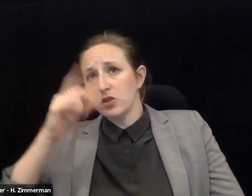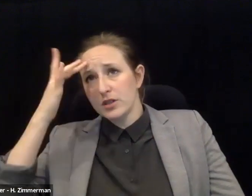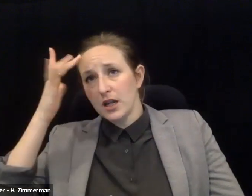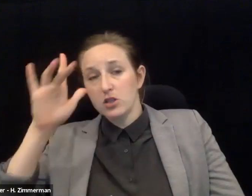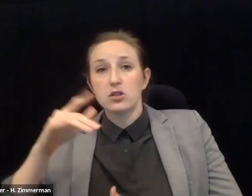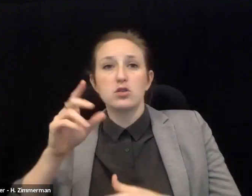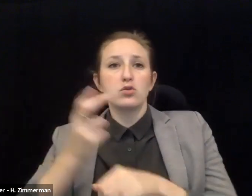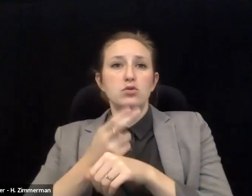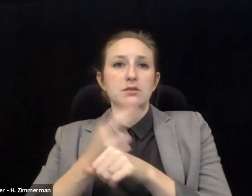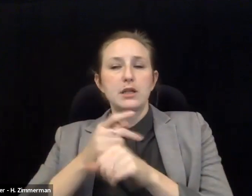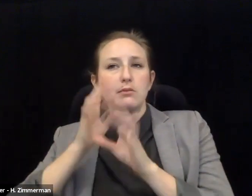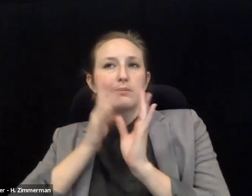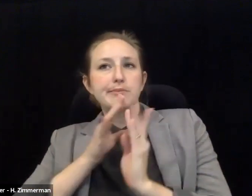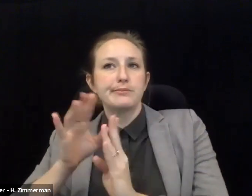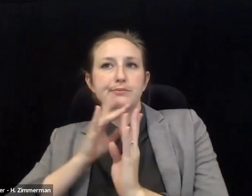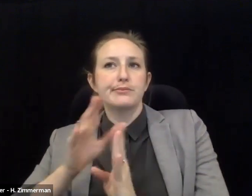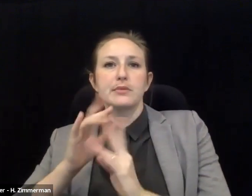It seems like there's other services that sort of